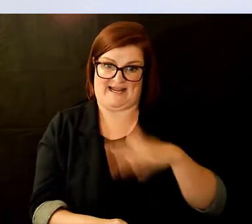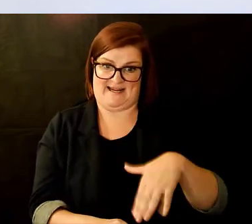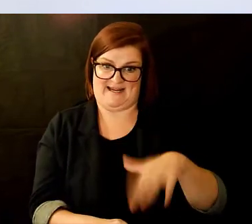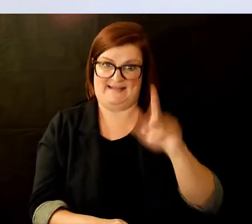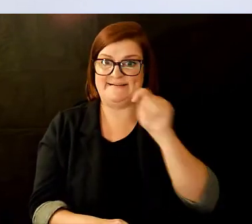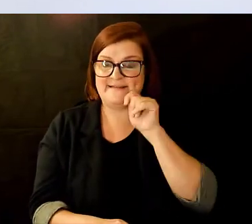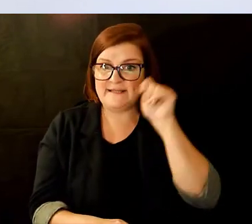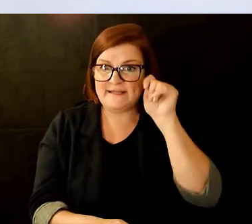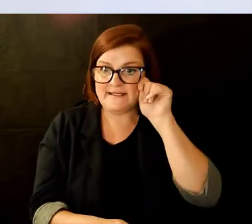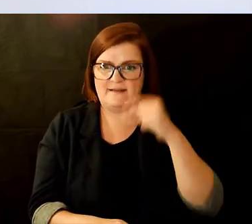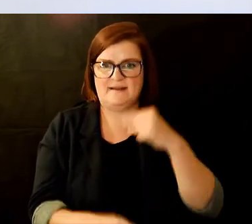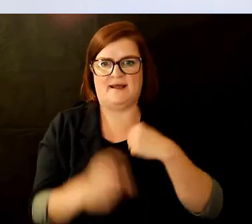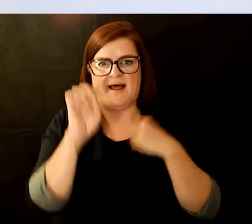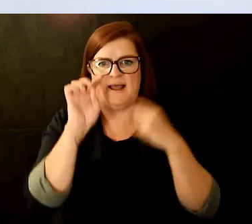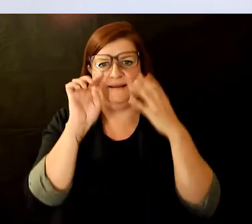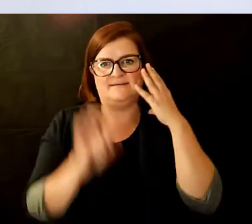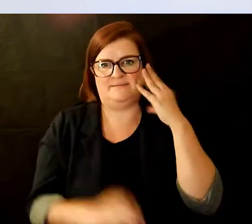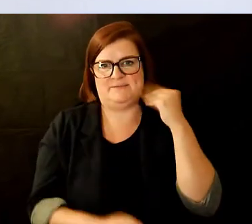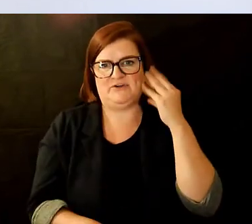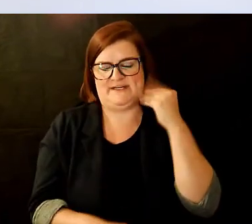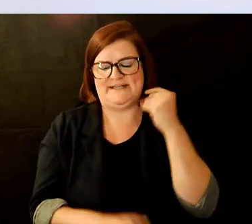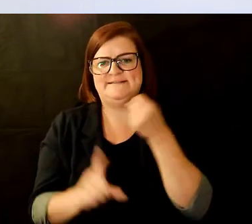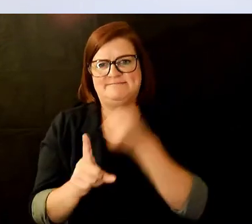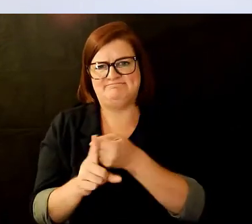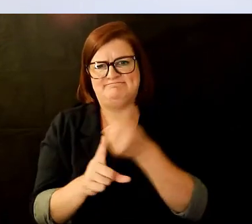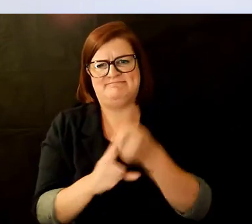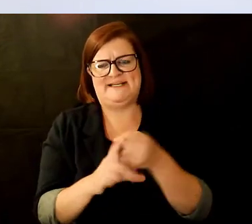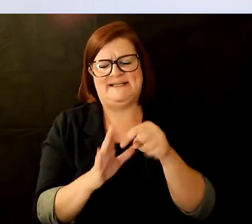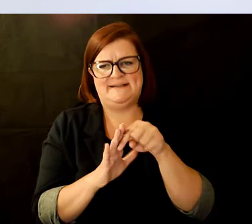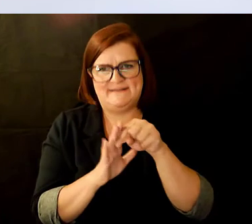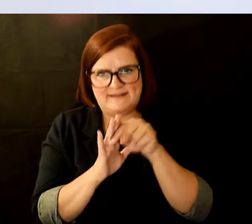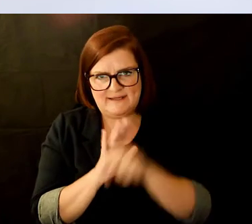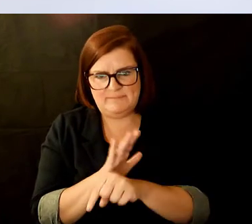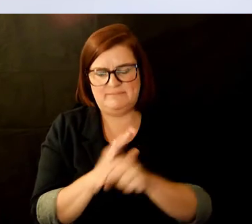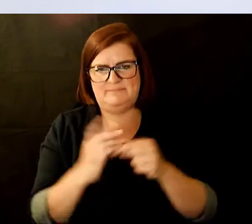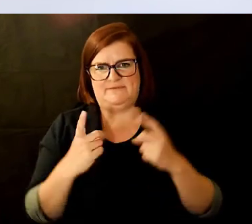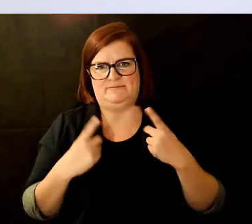episodes of deep depression and extreme anxiety